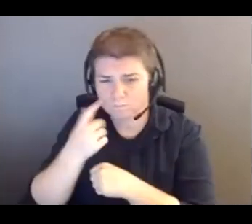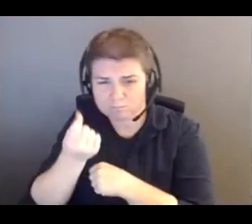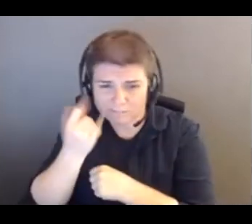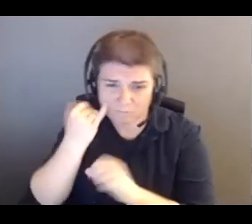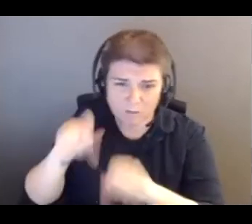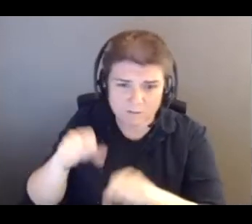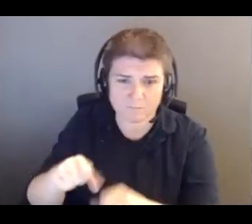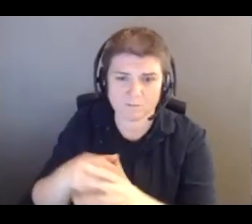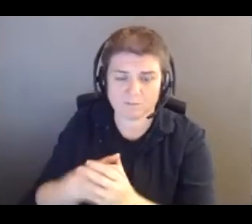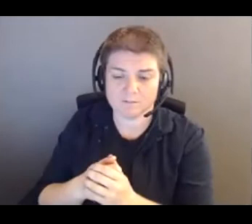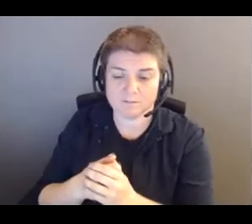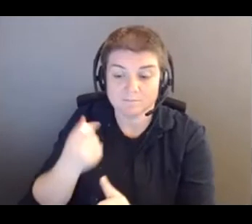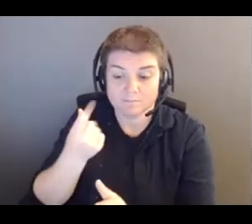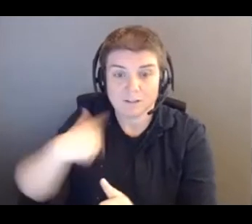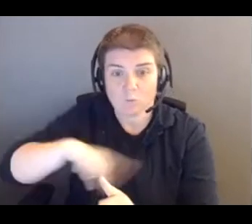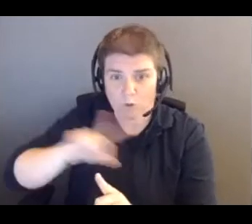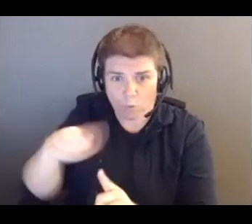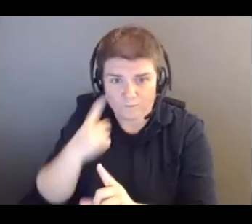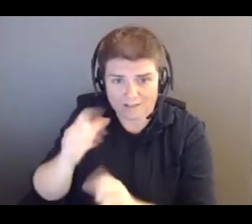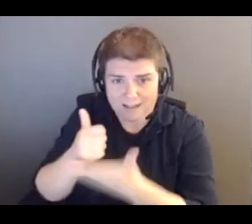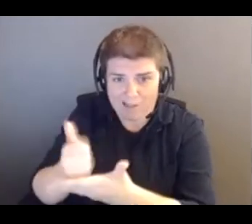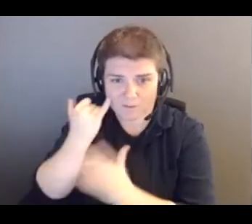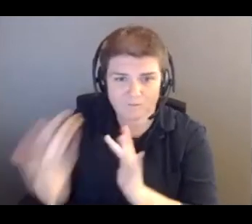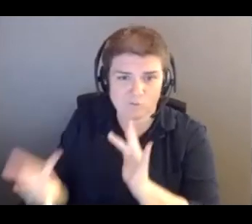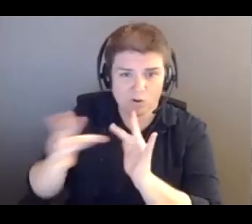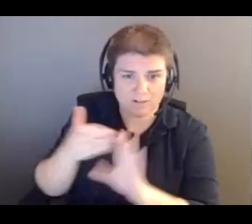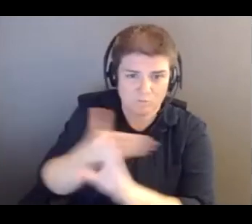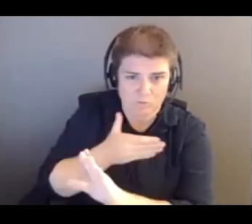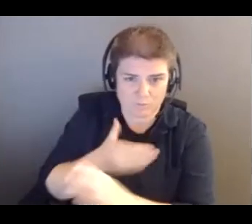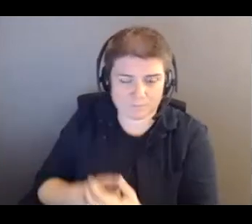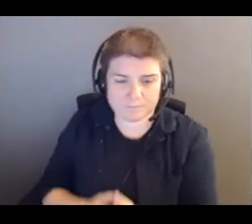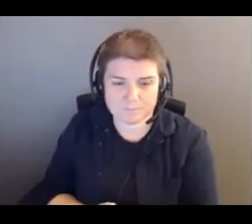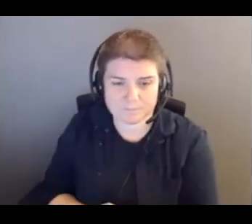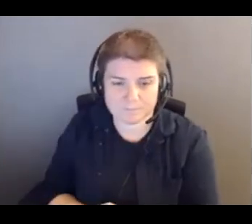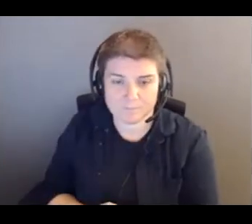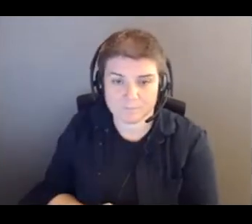and can only be of assistance if you reach out in advance. If you do not notify us of